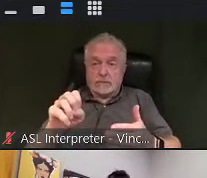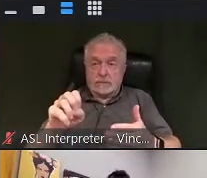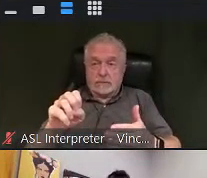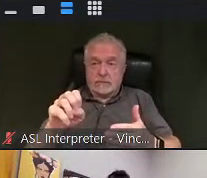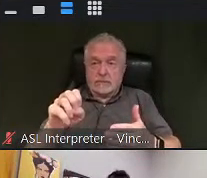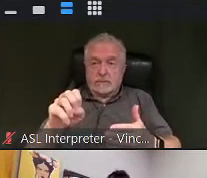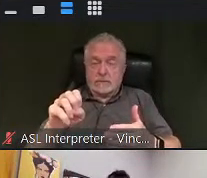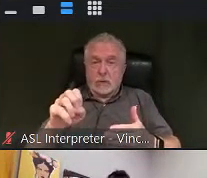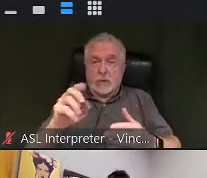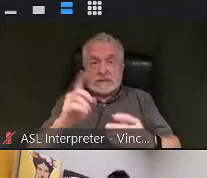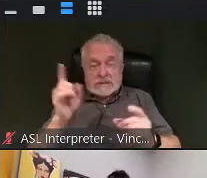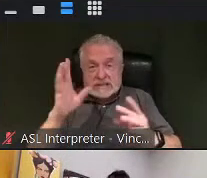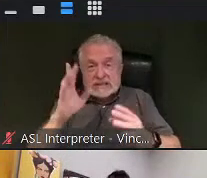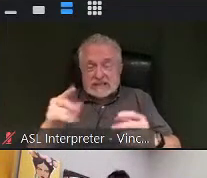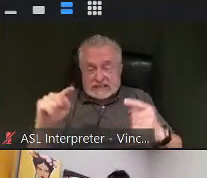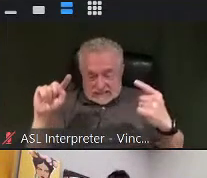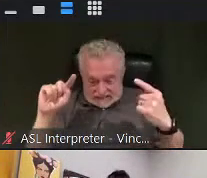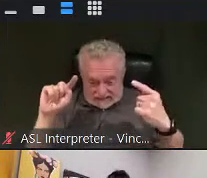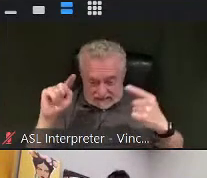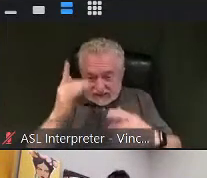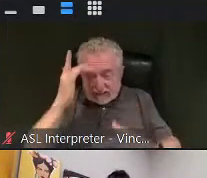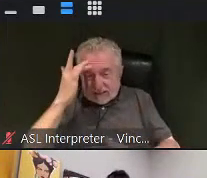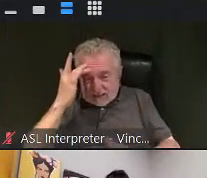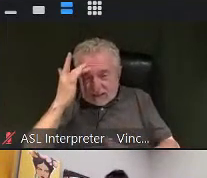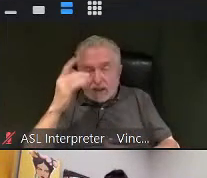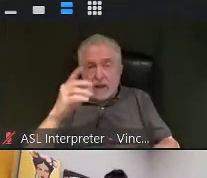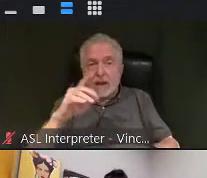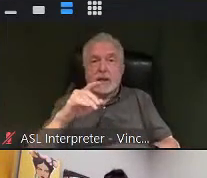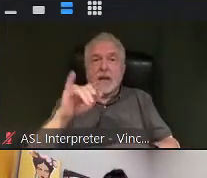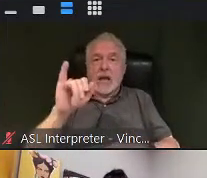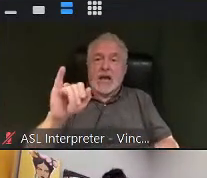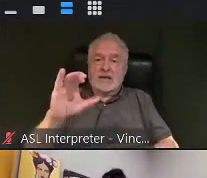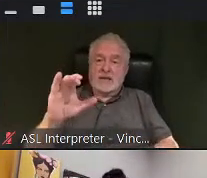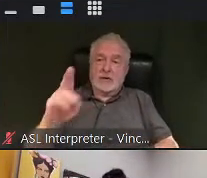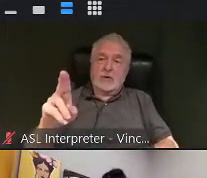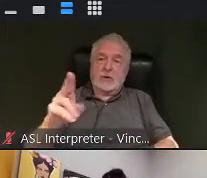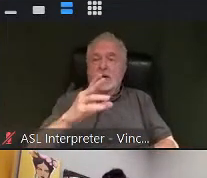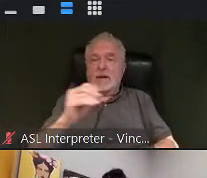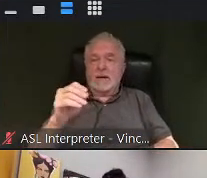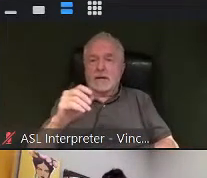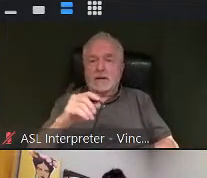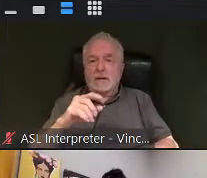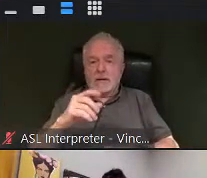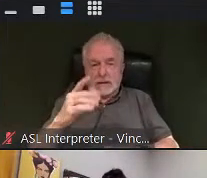critically ill and in the ICU and our six hospitals in the